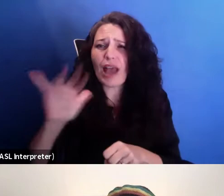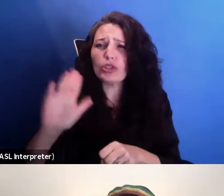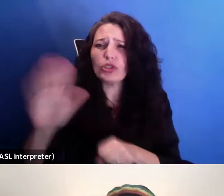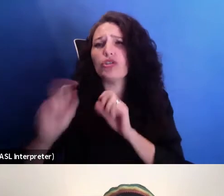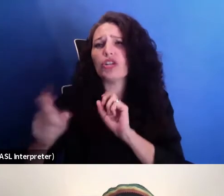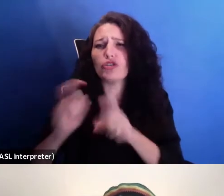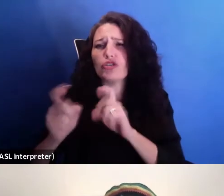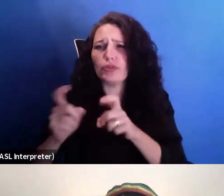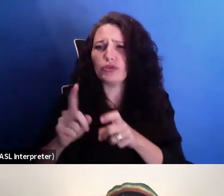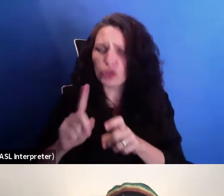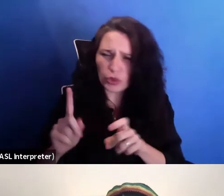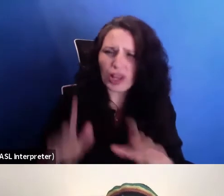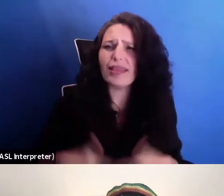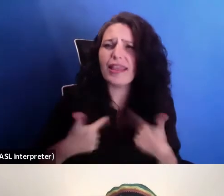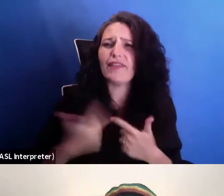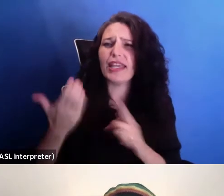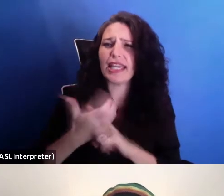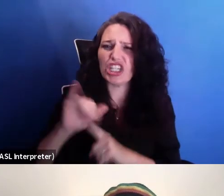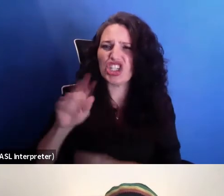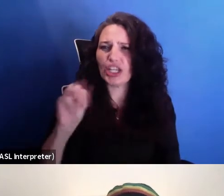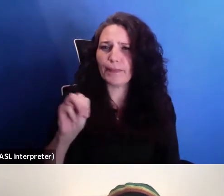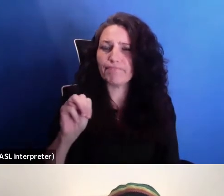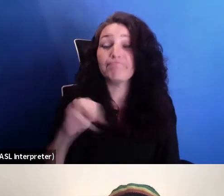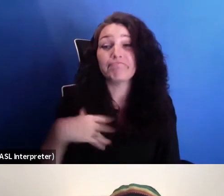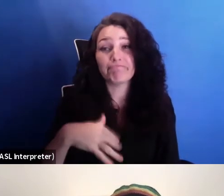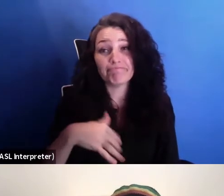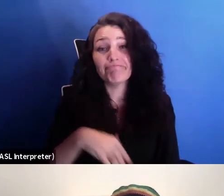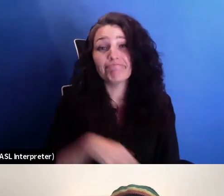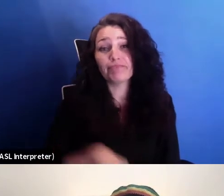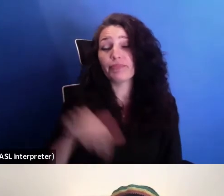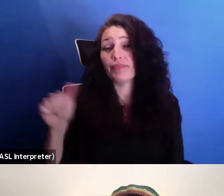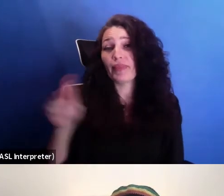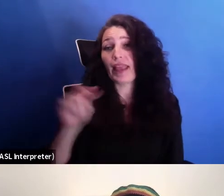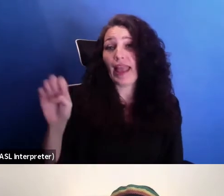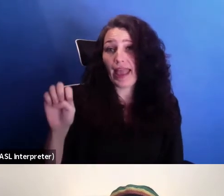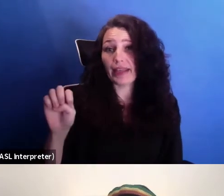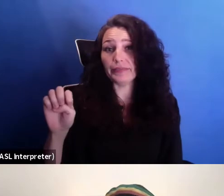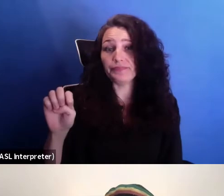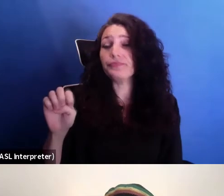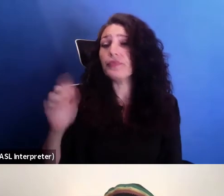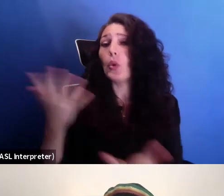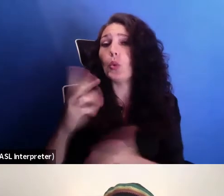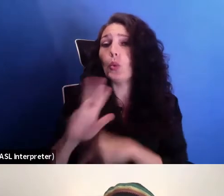So what kind of opportunities are opening up, do you think for other filmmakers of disability